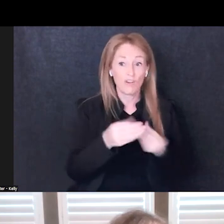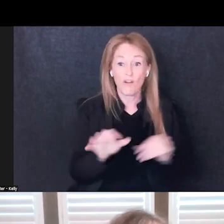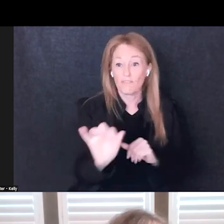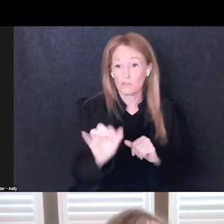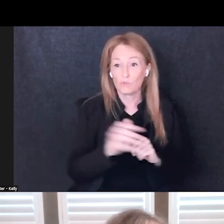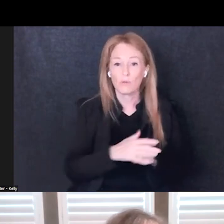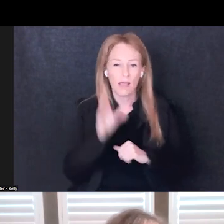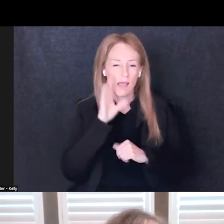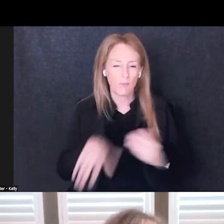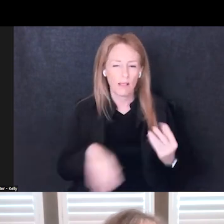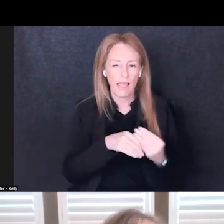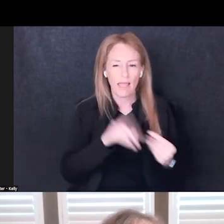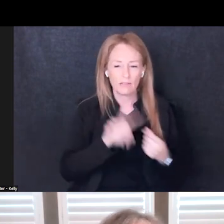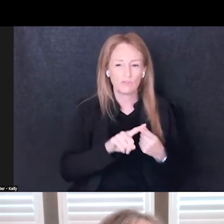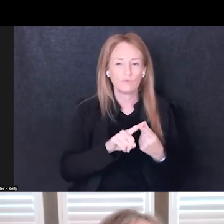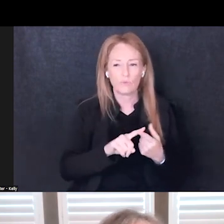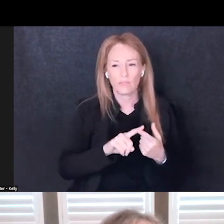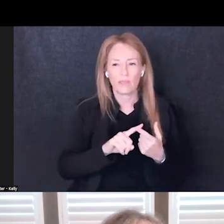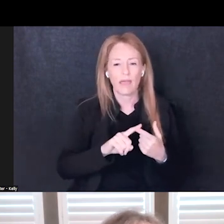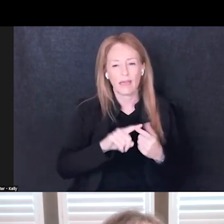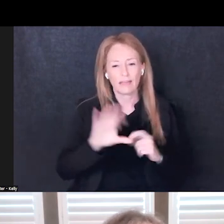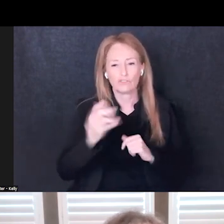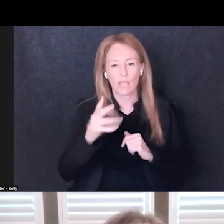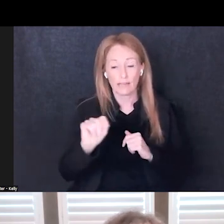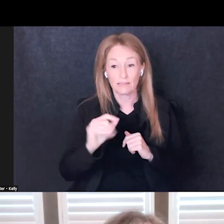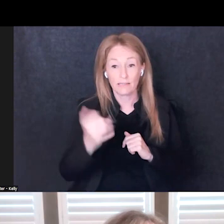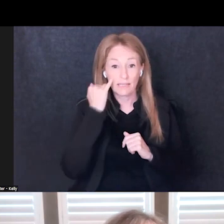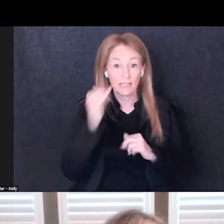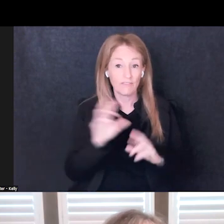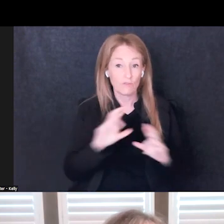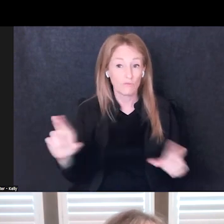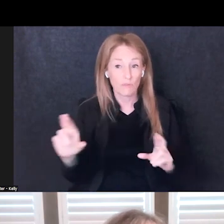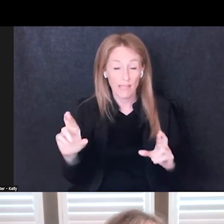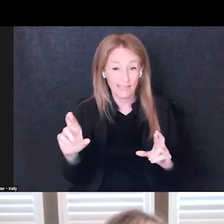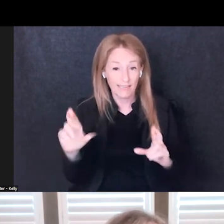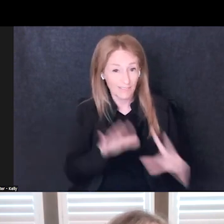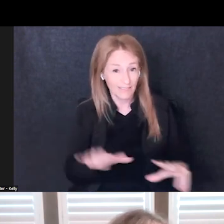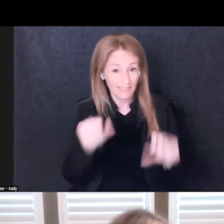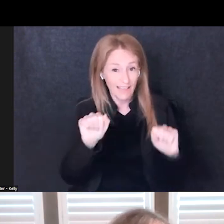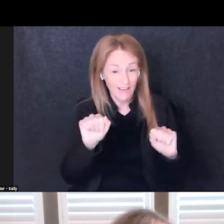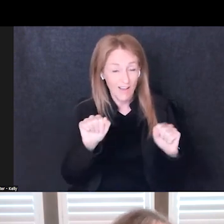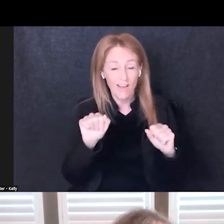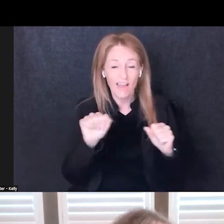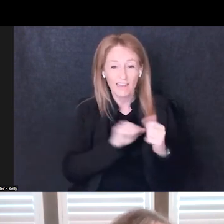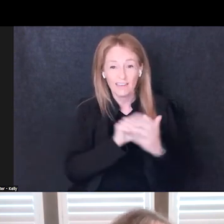IF YOU ARE READY TO TACKLE LEGISLATION, NASMHPD